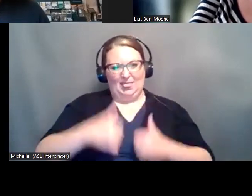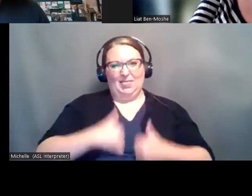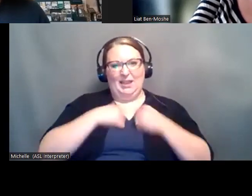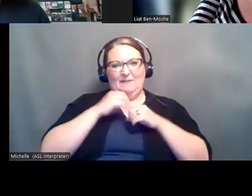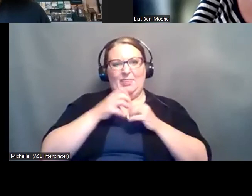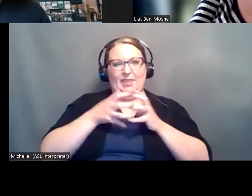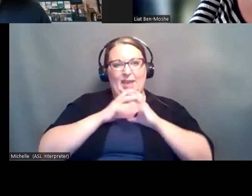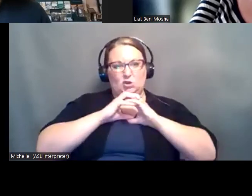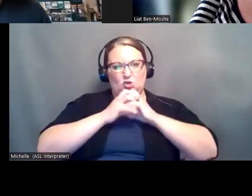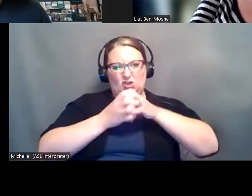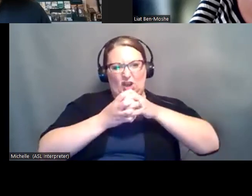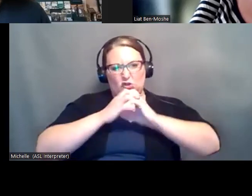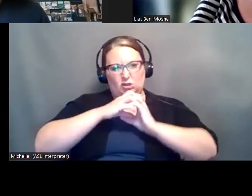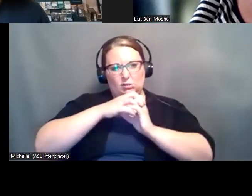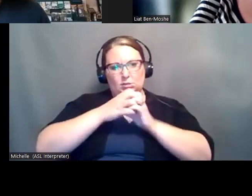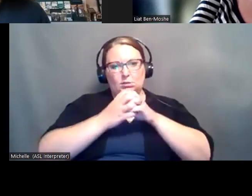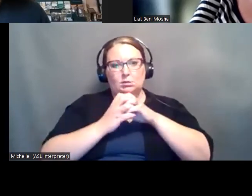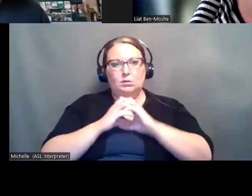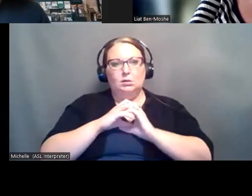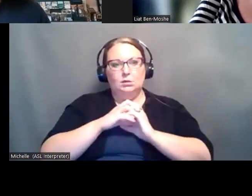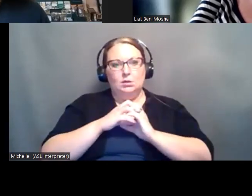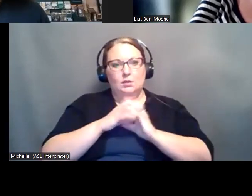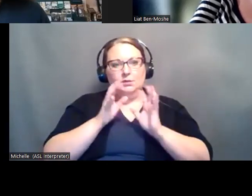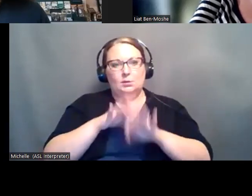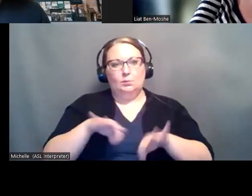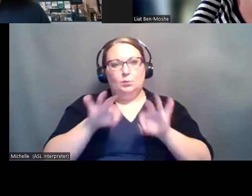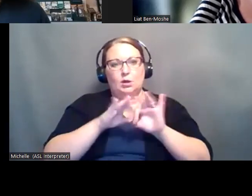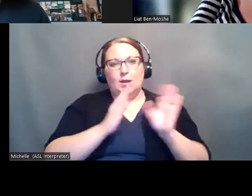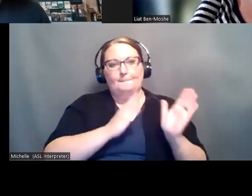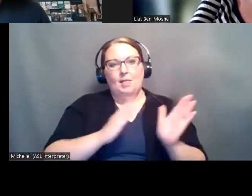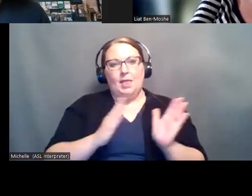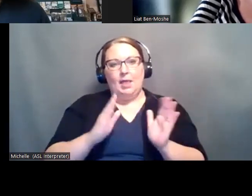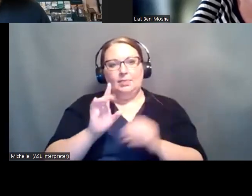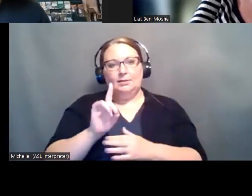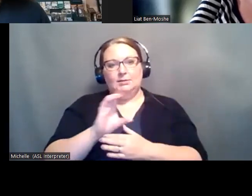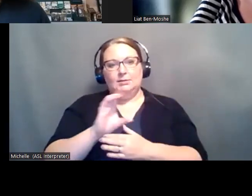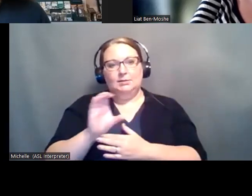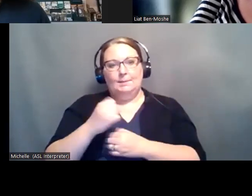And it's really important the planning of DCC to make sure that everybody's on that page.